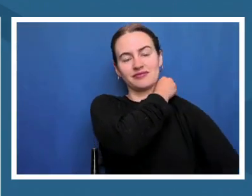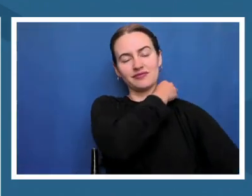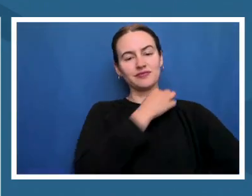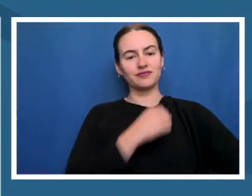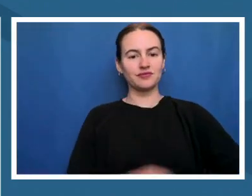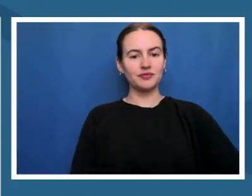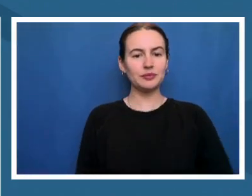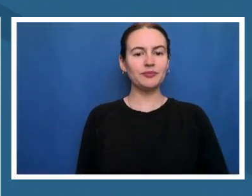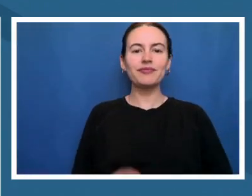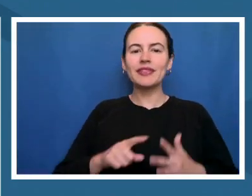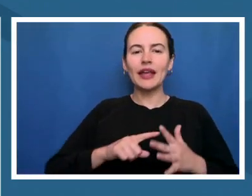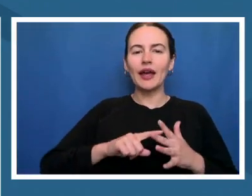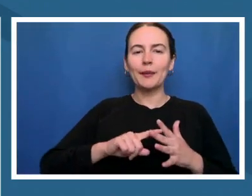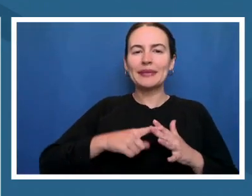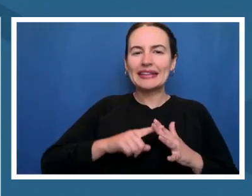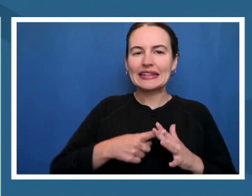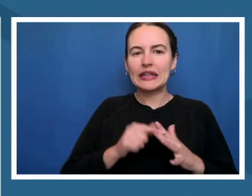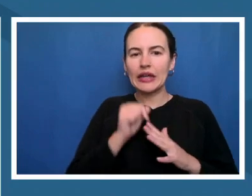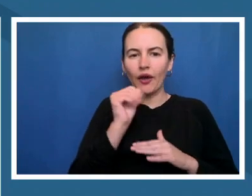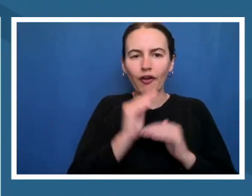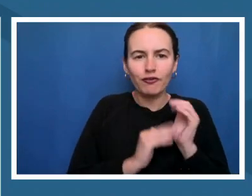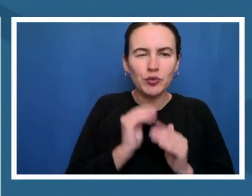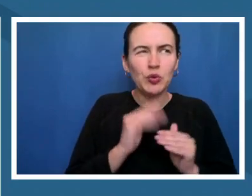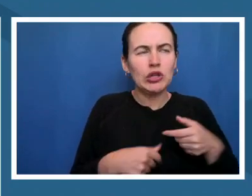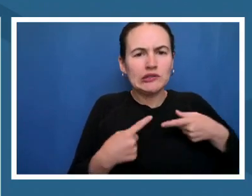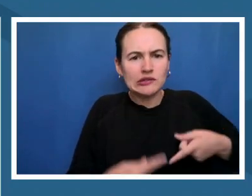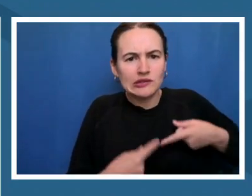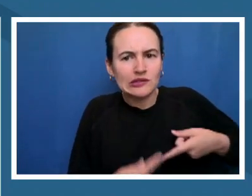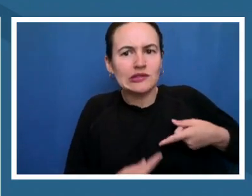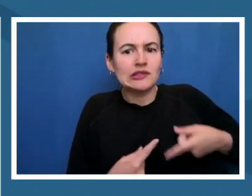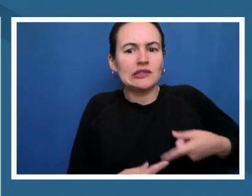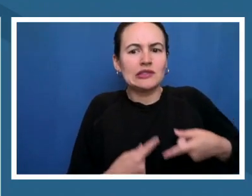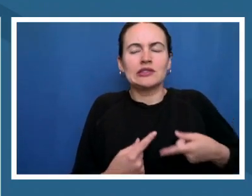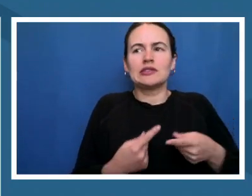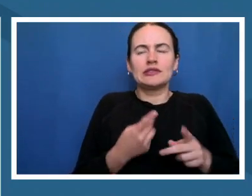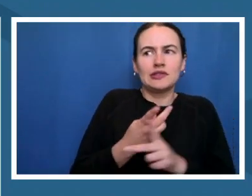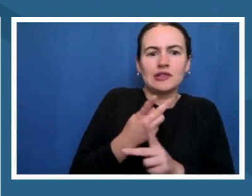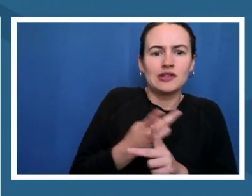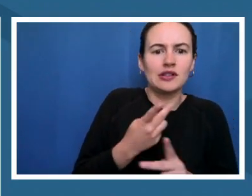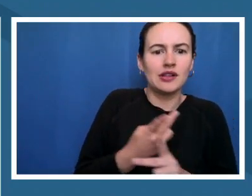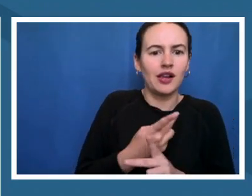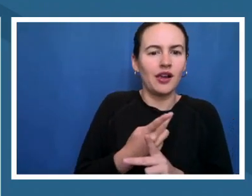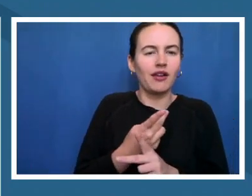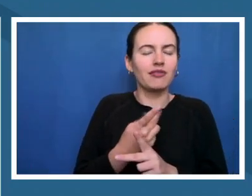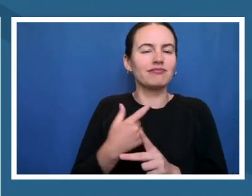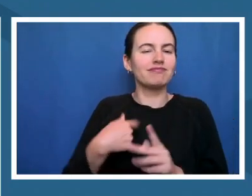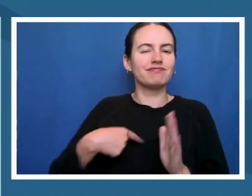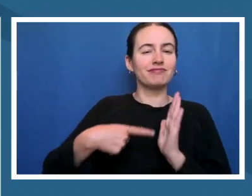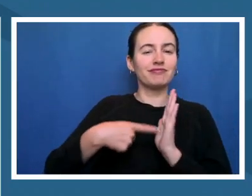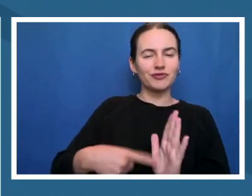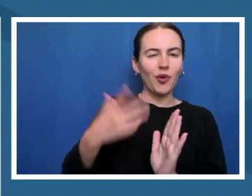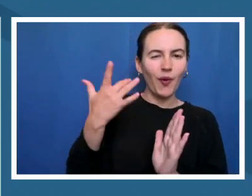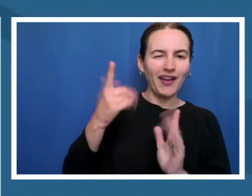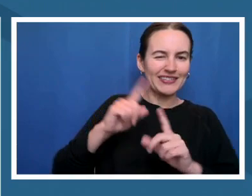discomfort and the struggle in going through things and we just model just to